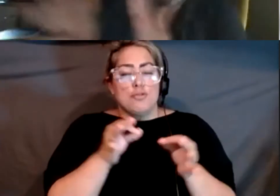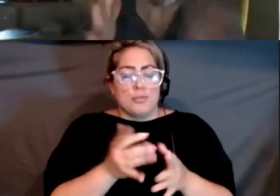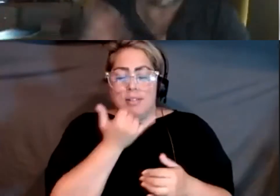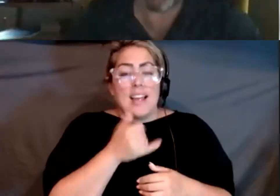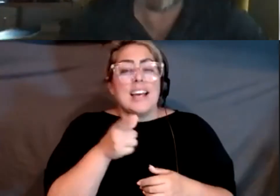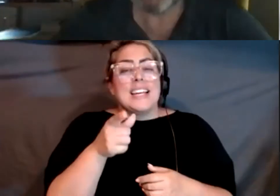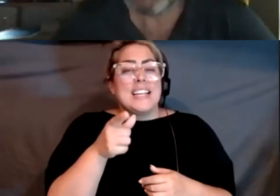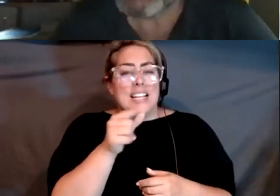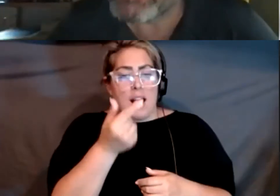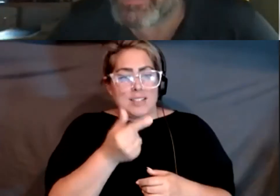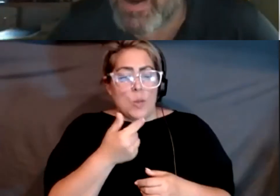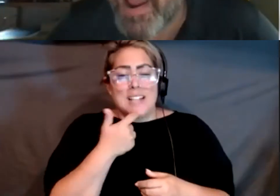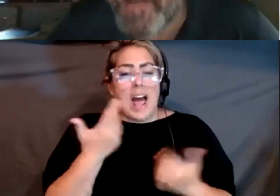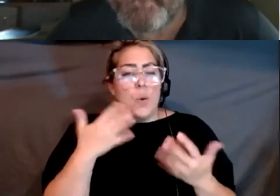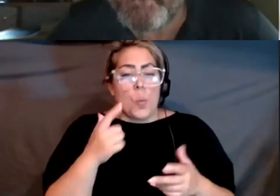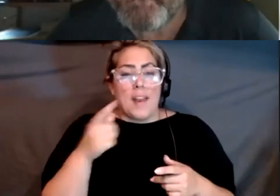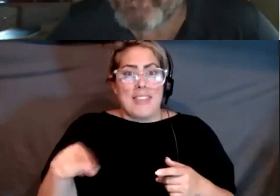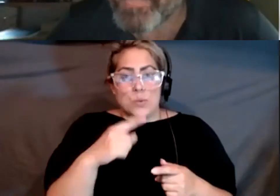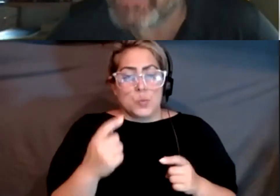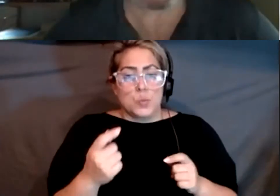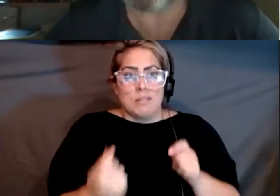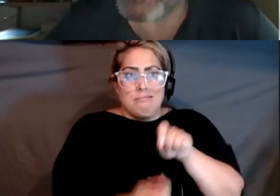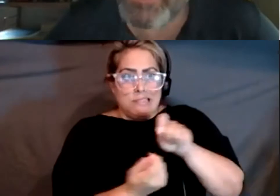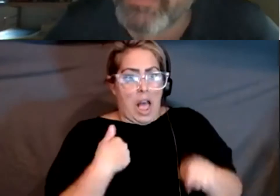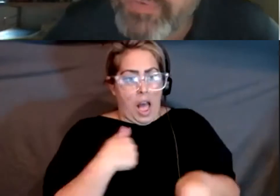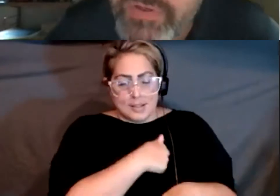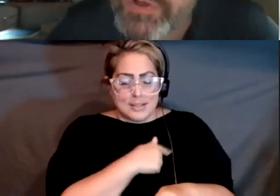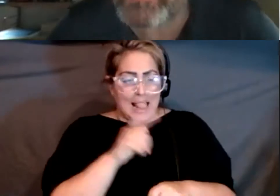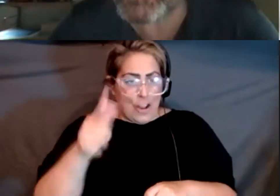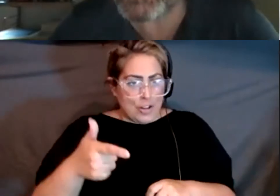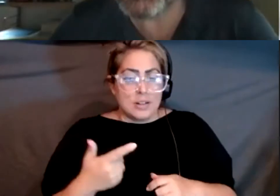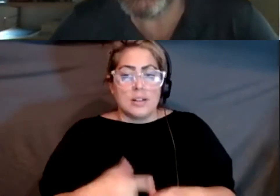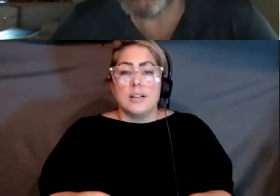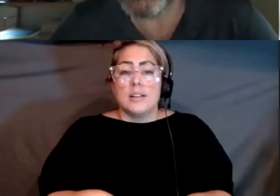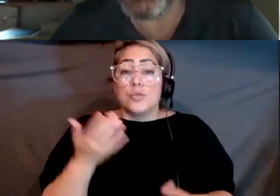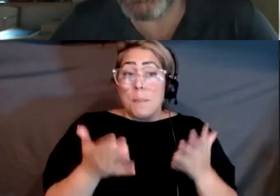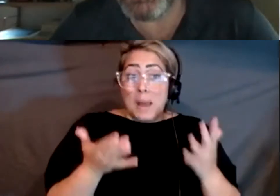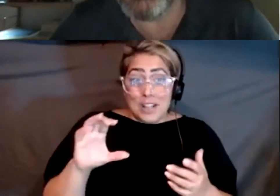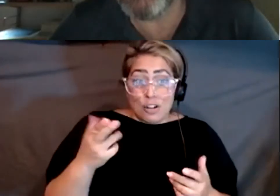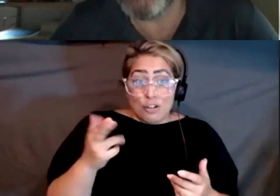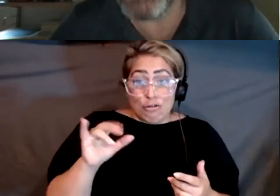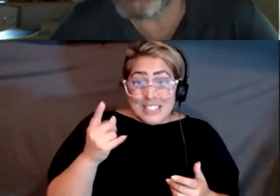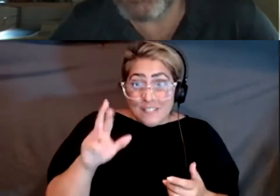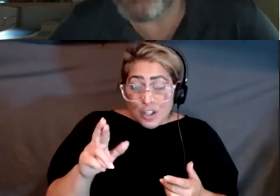there a way we can talk to these groups? And make sure they understand what could happen